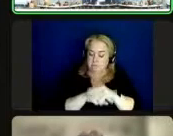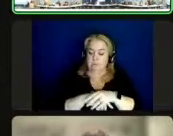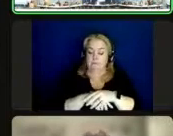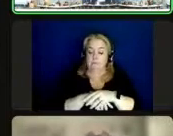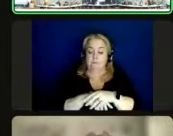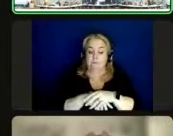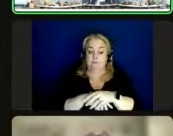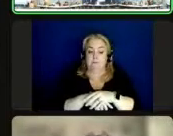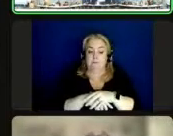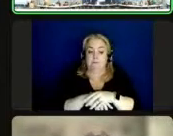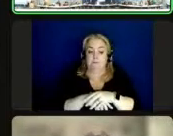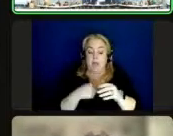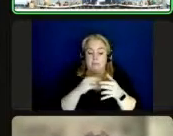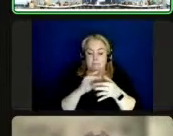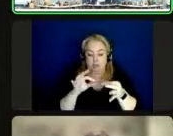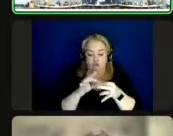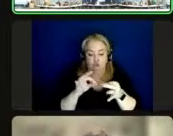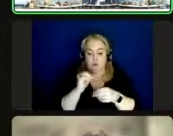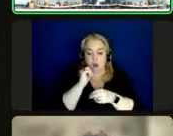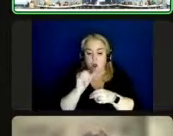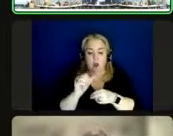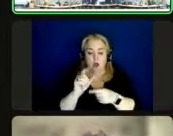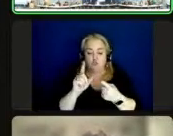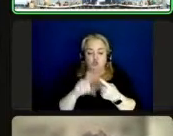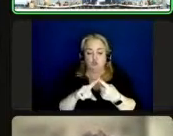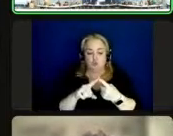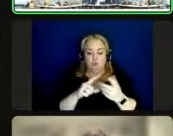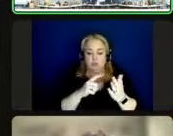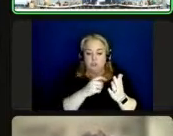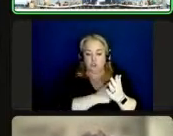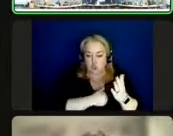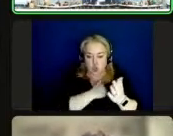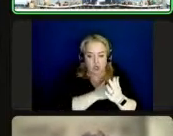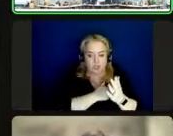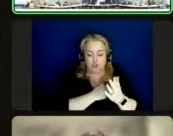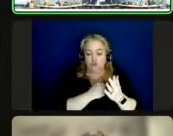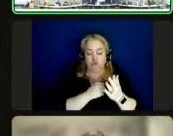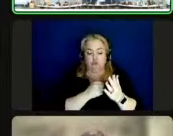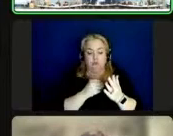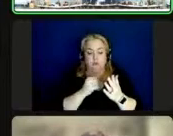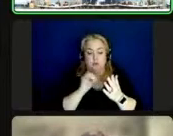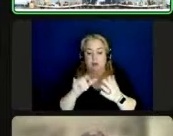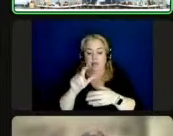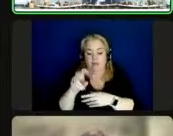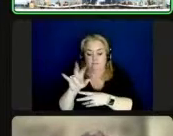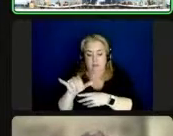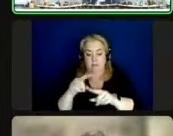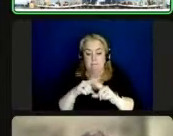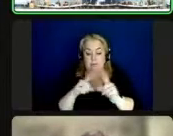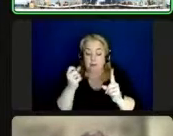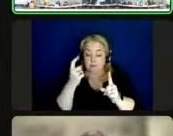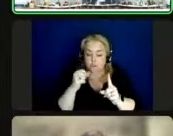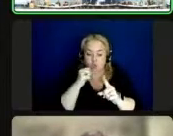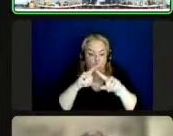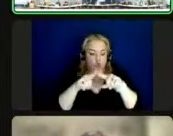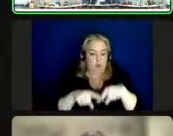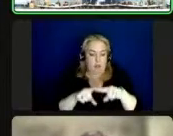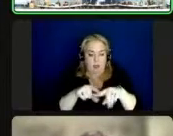ADEQ REVENUE. HOWEVER, THE LOCAL ACTUALLY